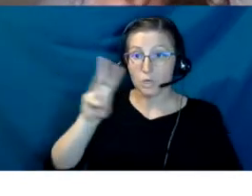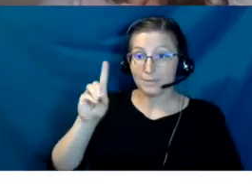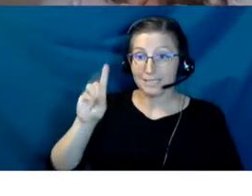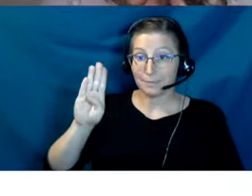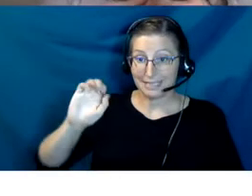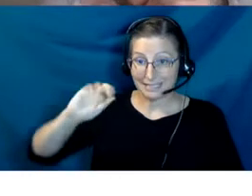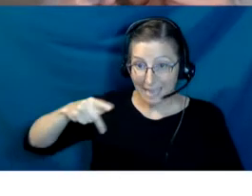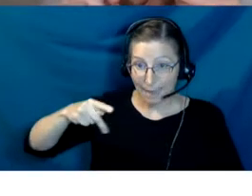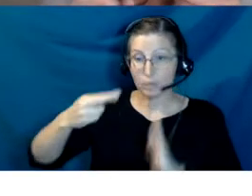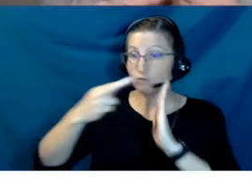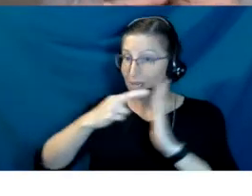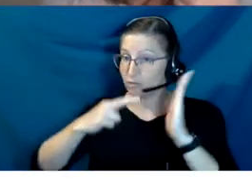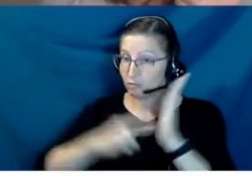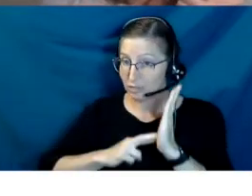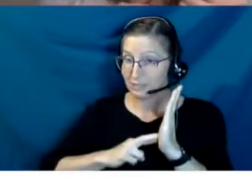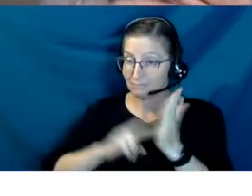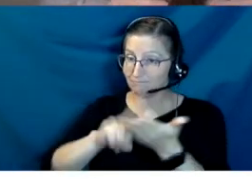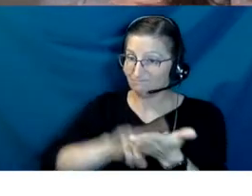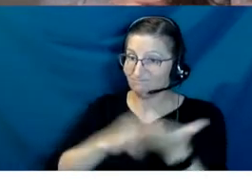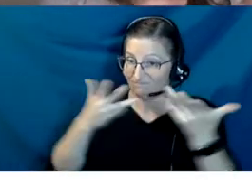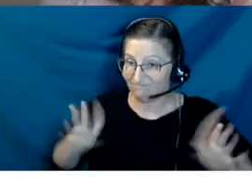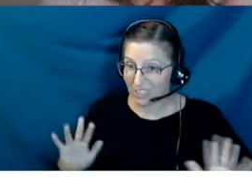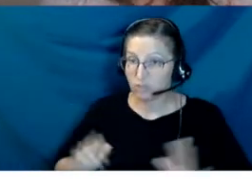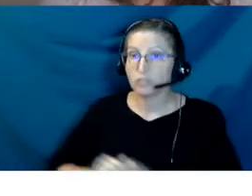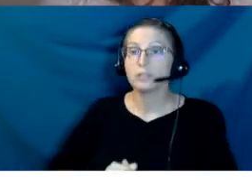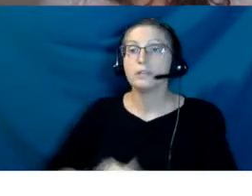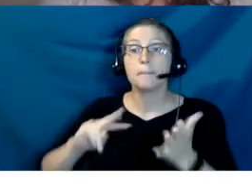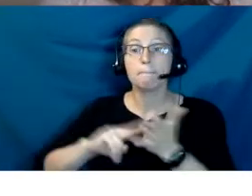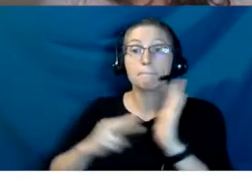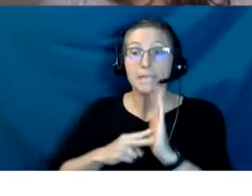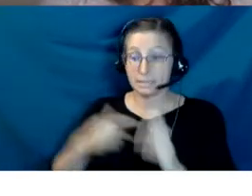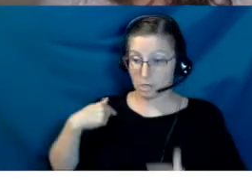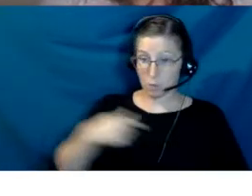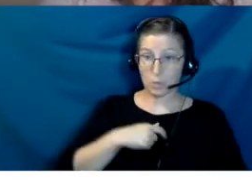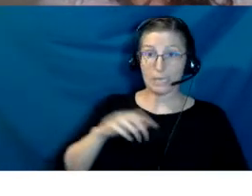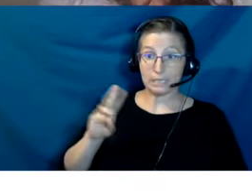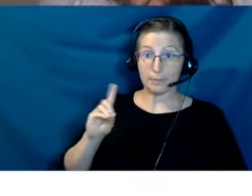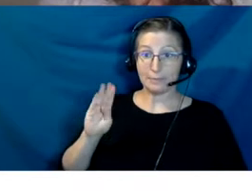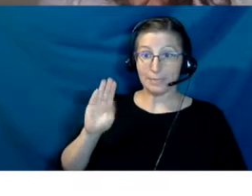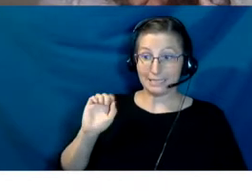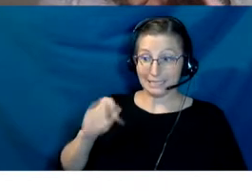the child to support the family and to support you as the service provider. Things that we